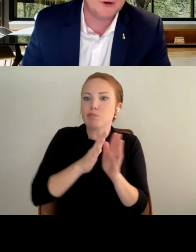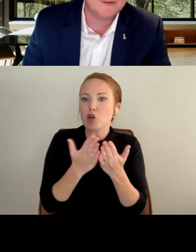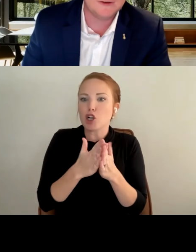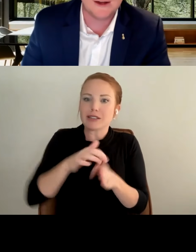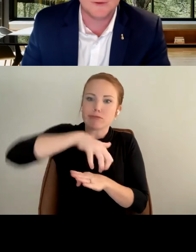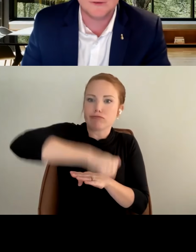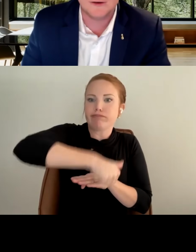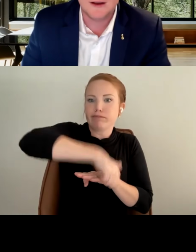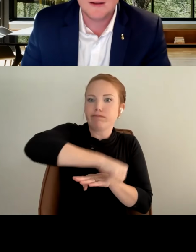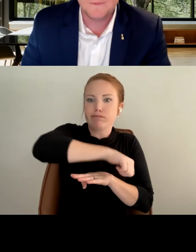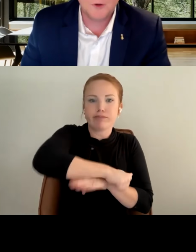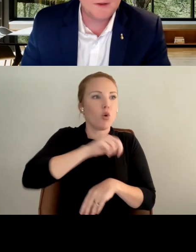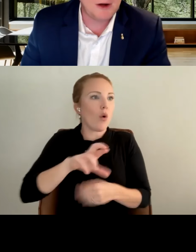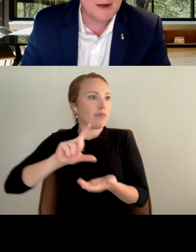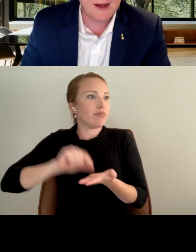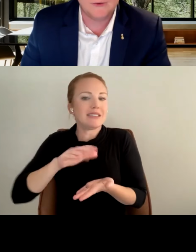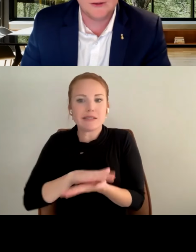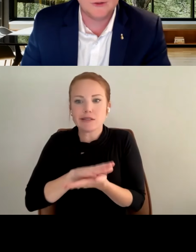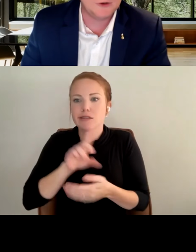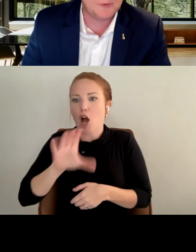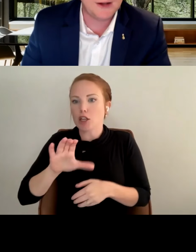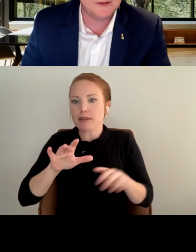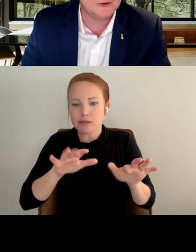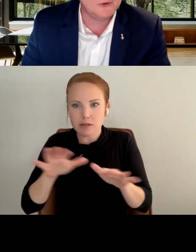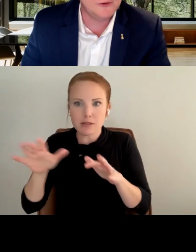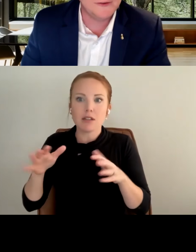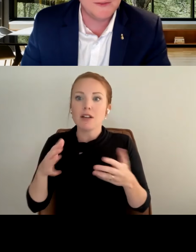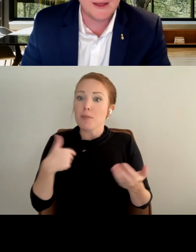and prints out documents and wouldn't it be great if we had a system or a process or a tool that did